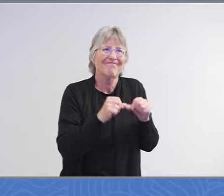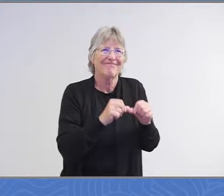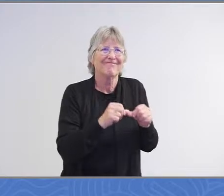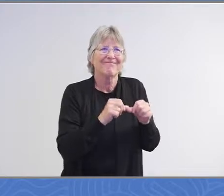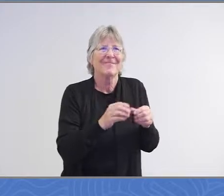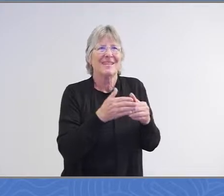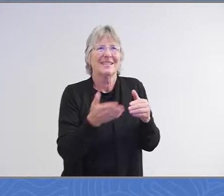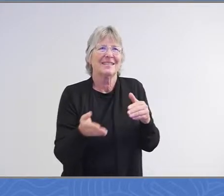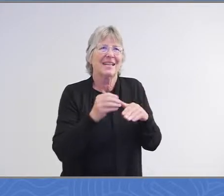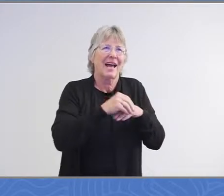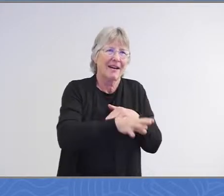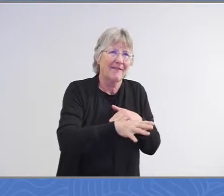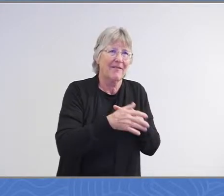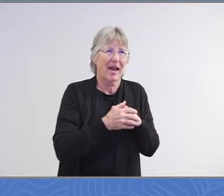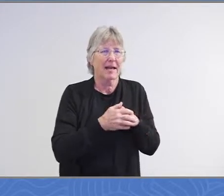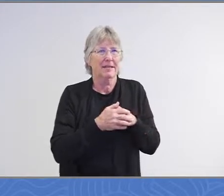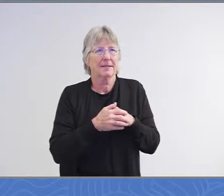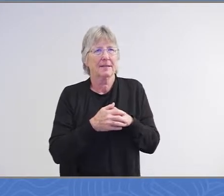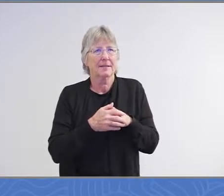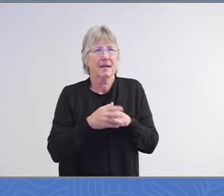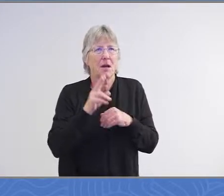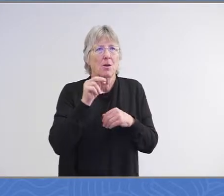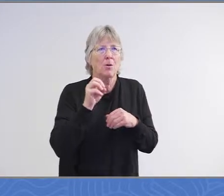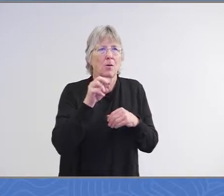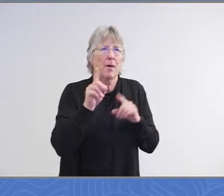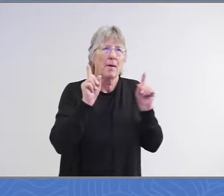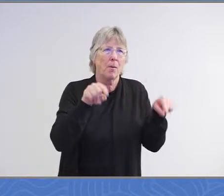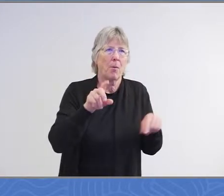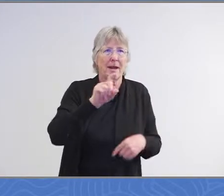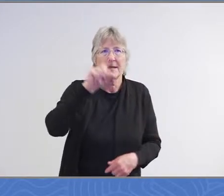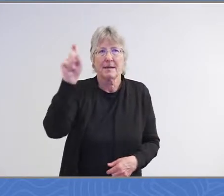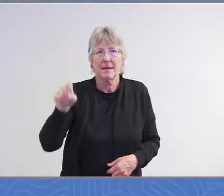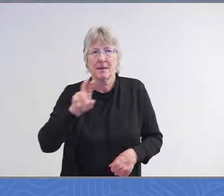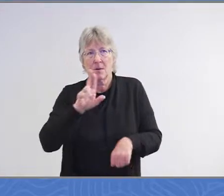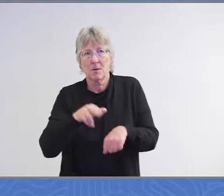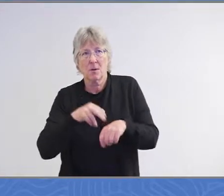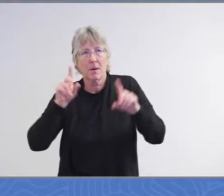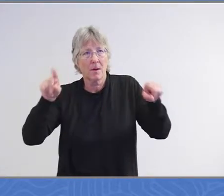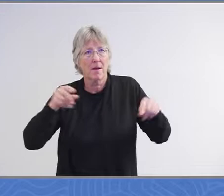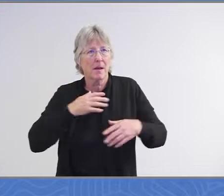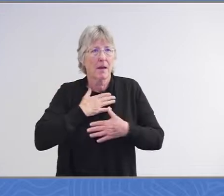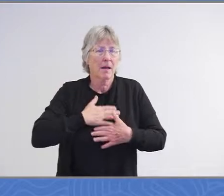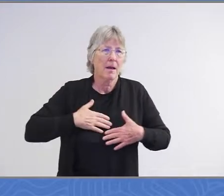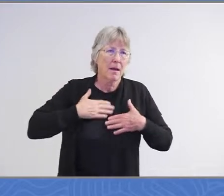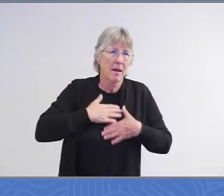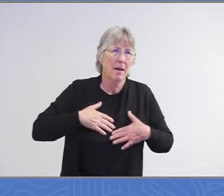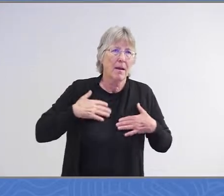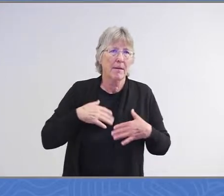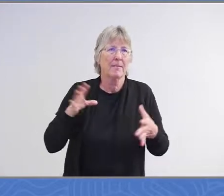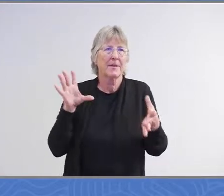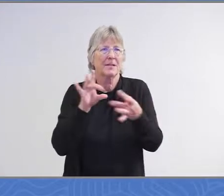In November, I went to Texas. Usually when I go to Texas, it is to enjoy reuniting with family.